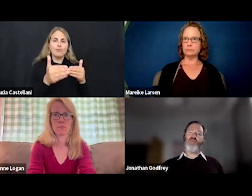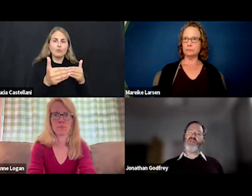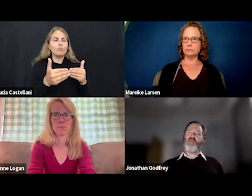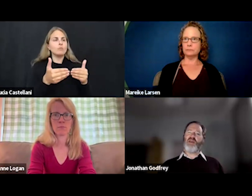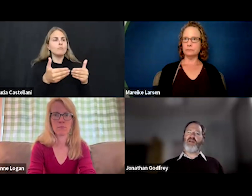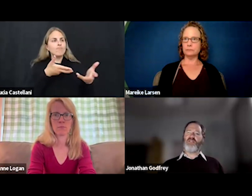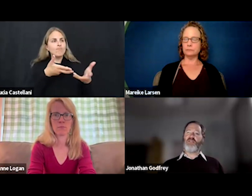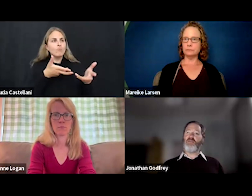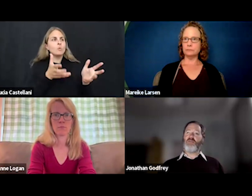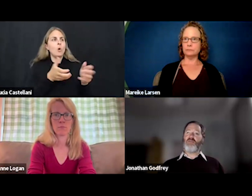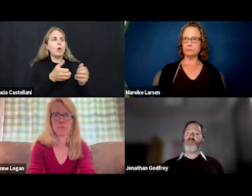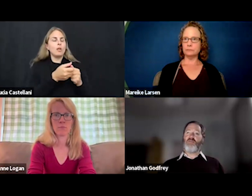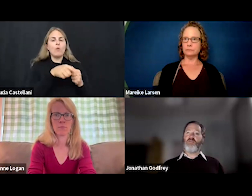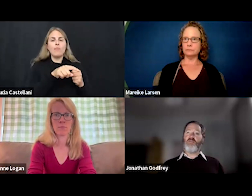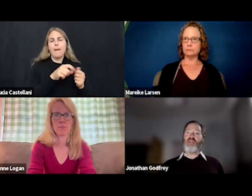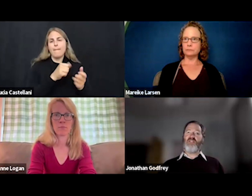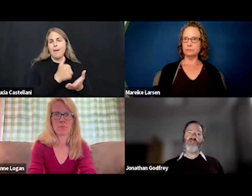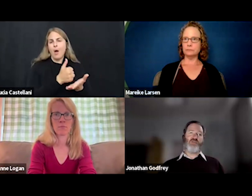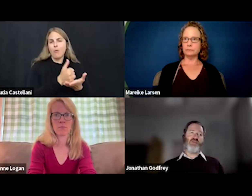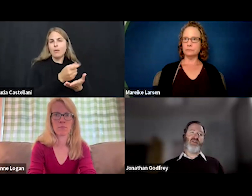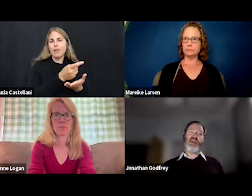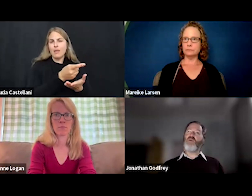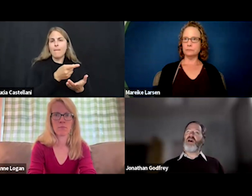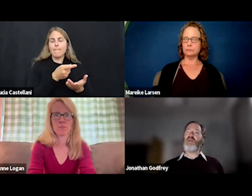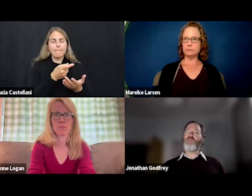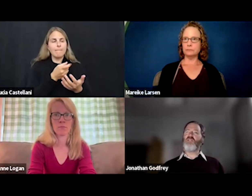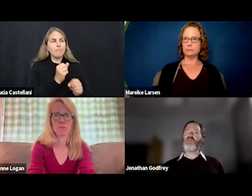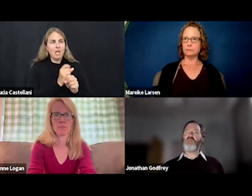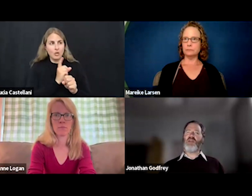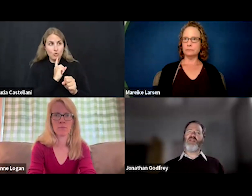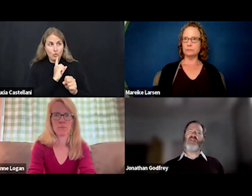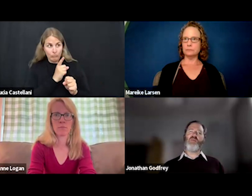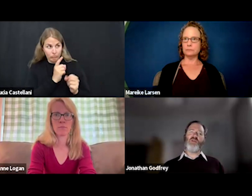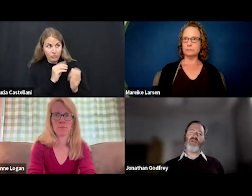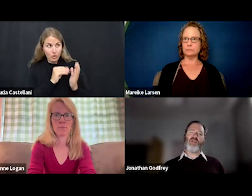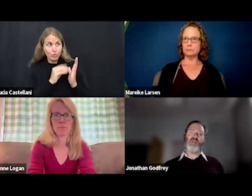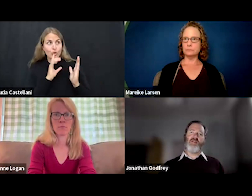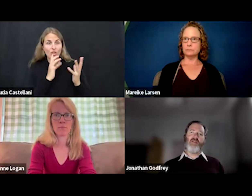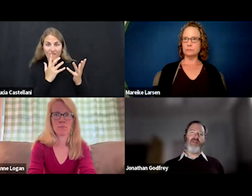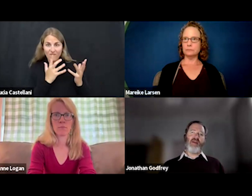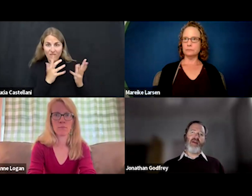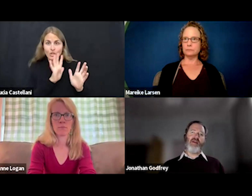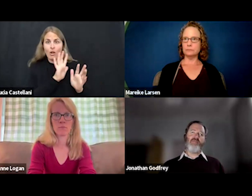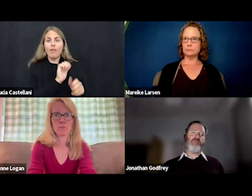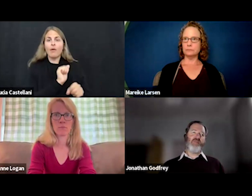Helping them out. Making sure that they were able to complete their work,